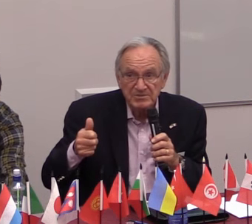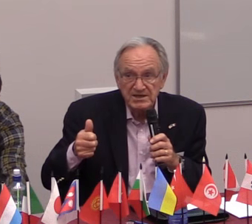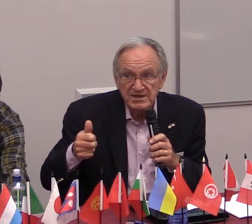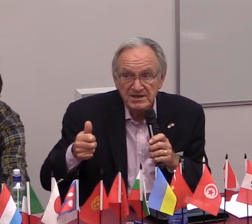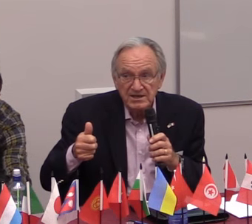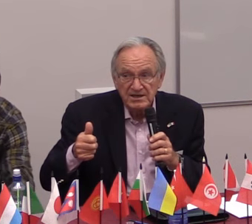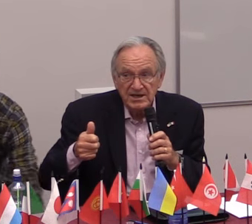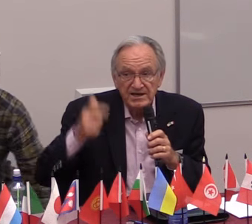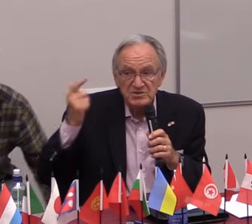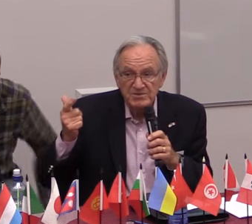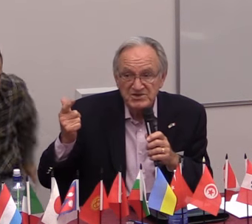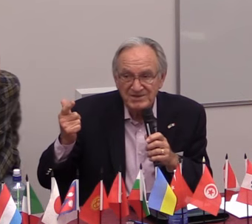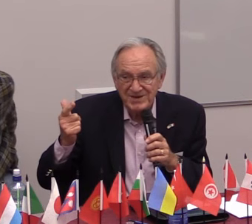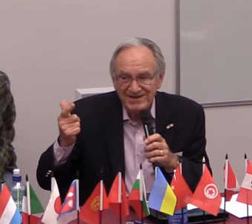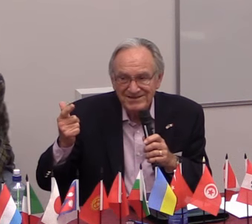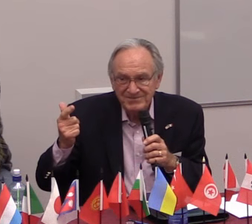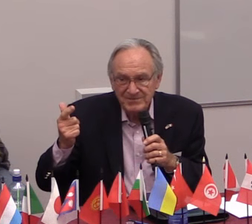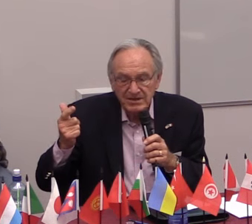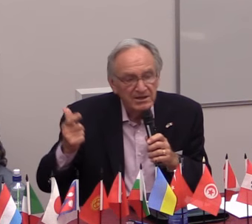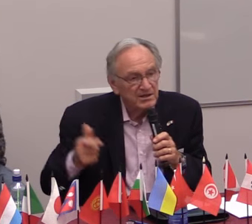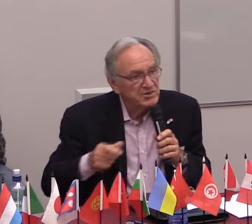CRPD and it has no budget impact.